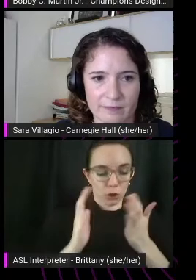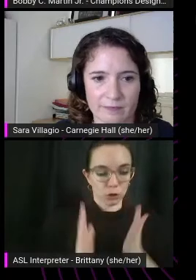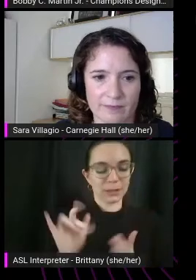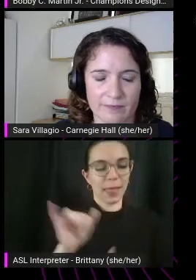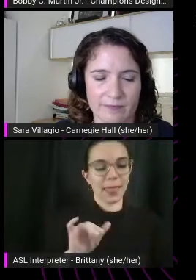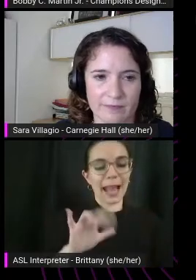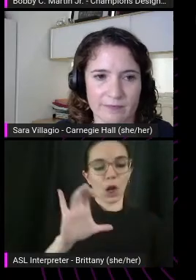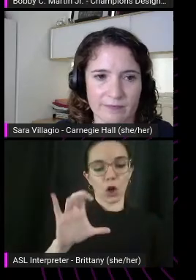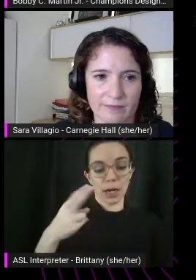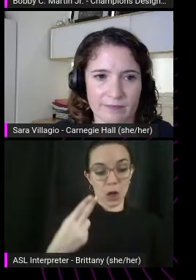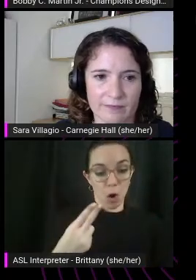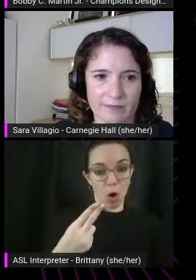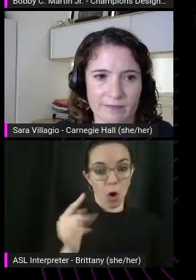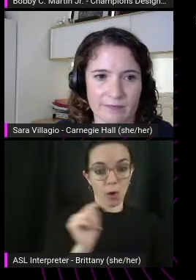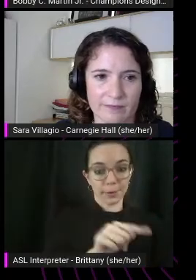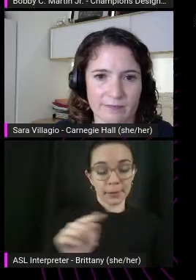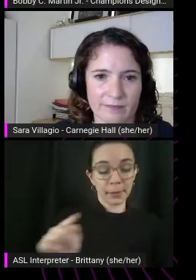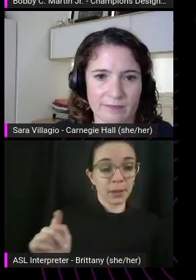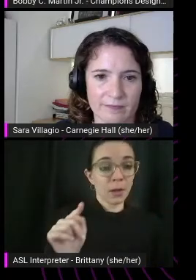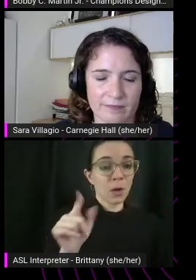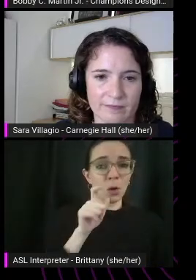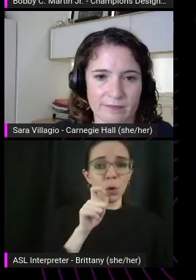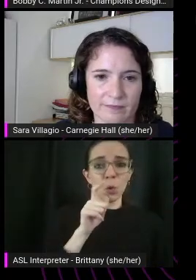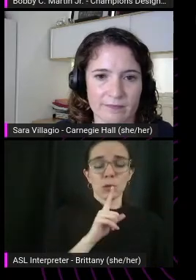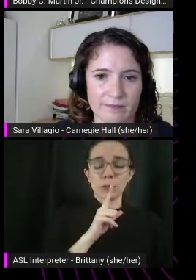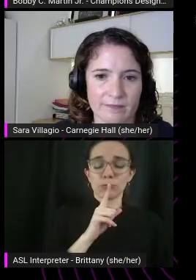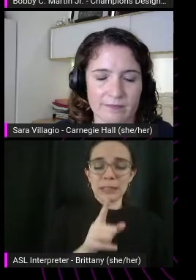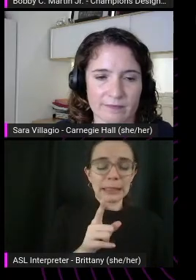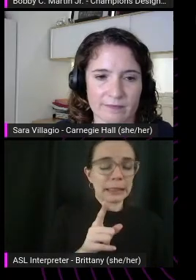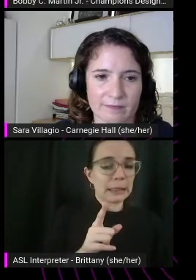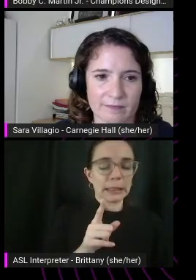that were reeling from the shutdown of their stages.